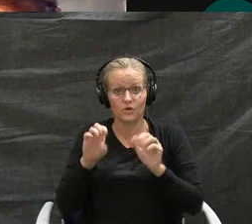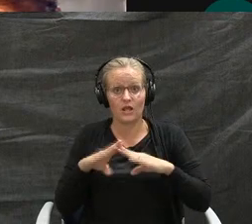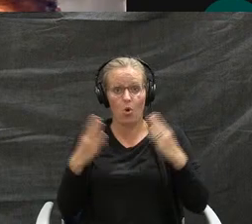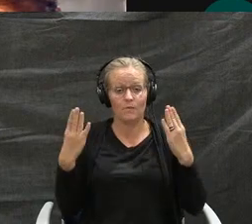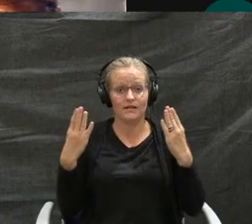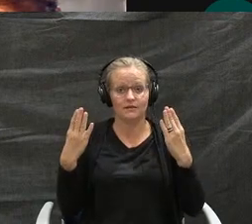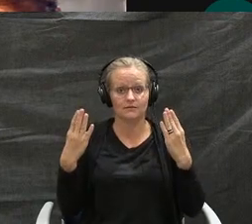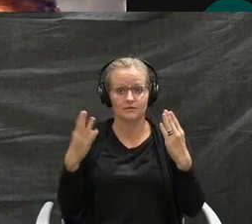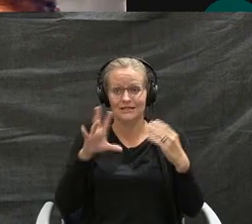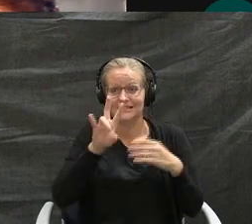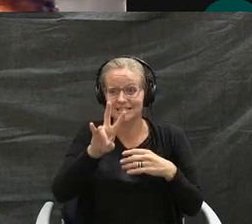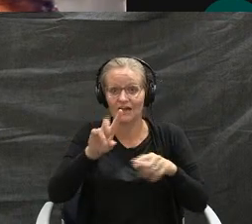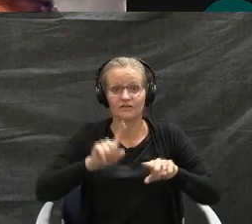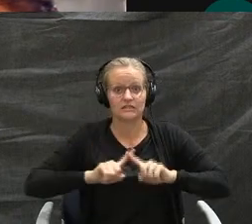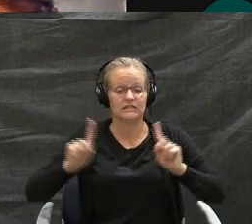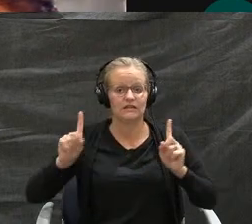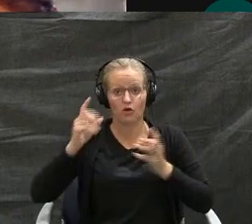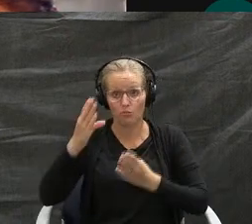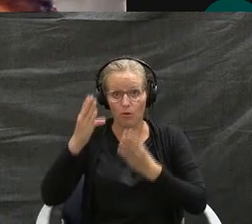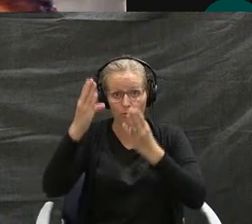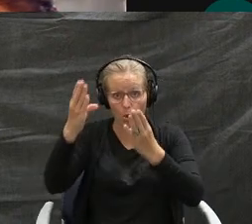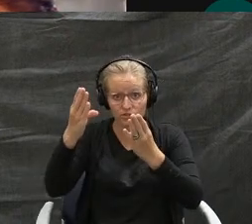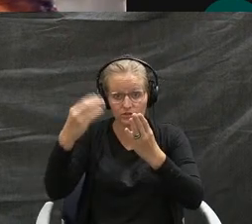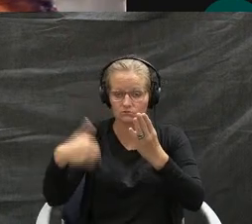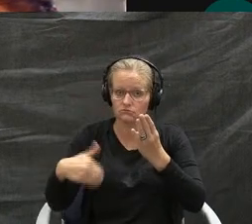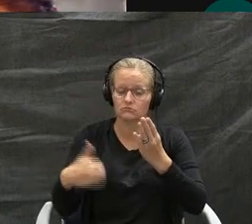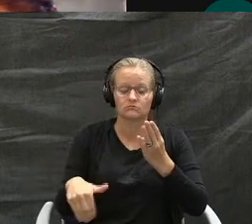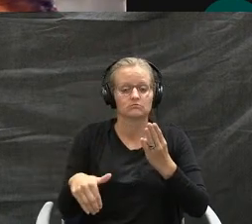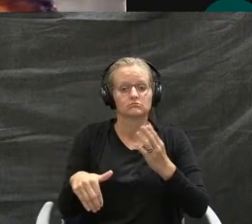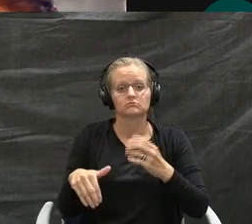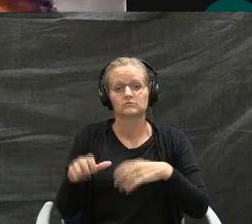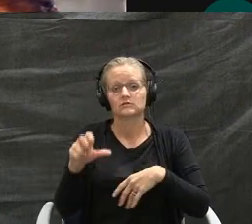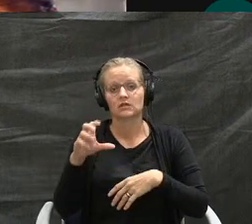Seven different proposal. So it again it was a hats off to you